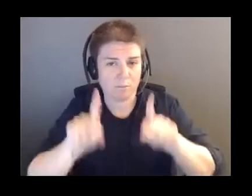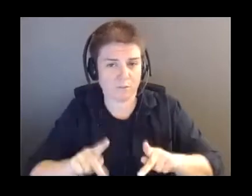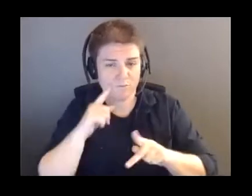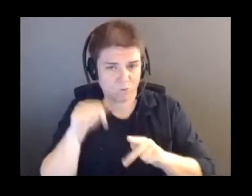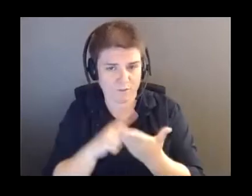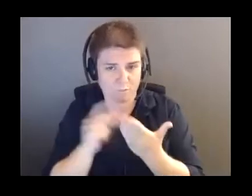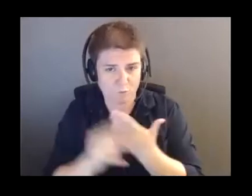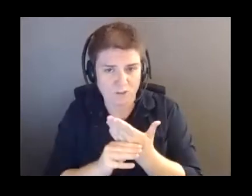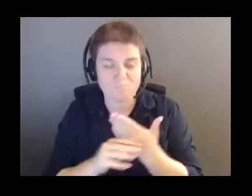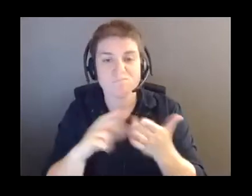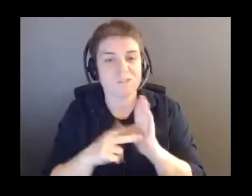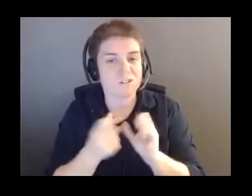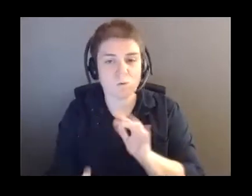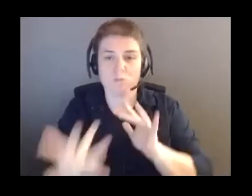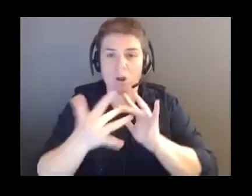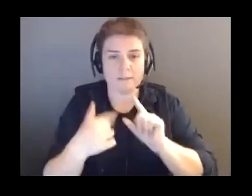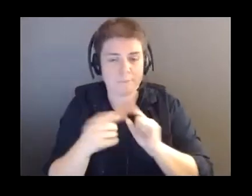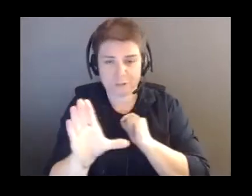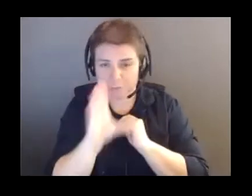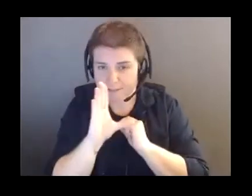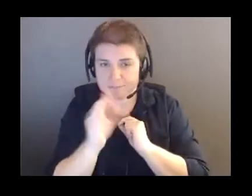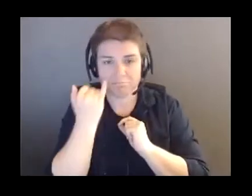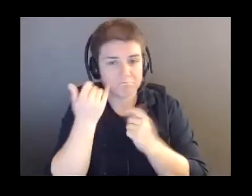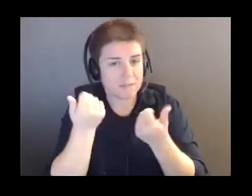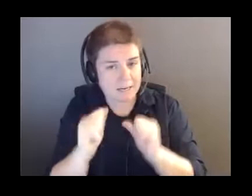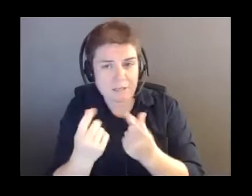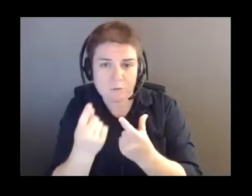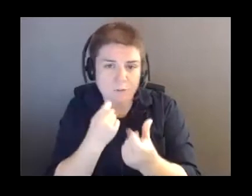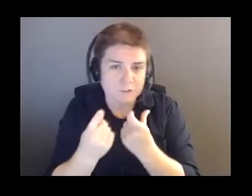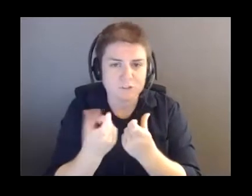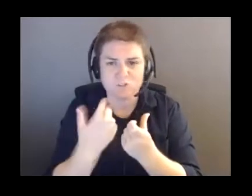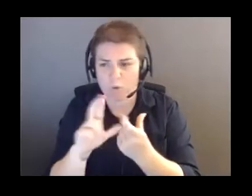so you may reach out to me directly if you have any questions or need support applying.